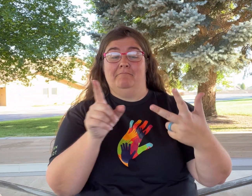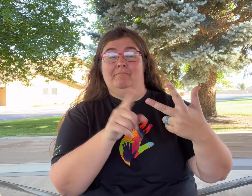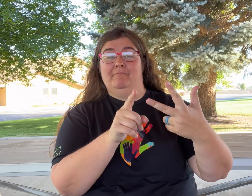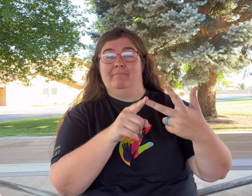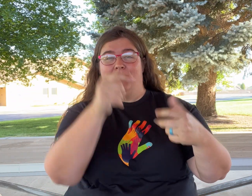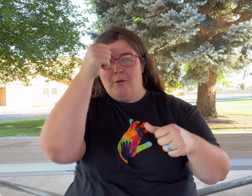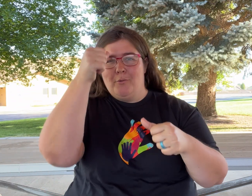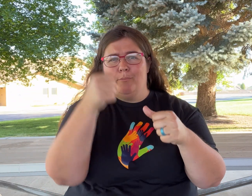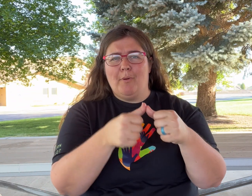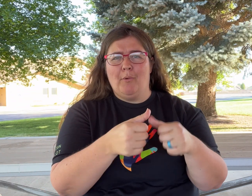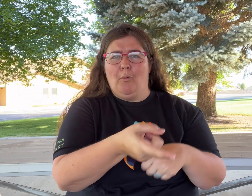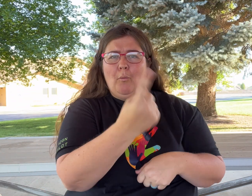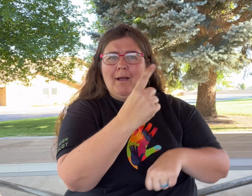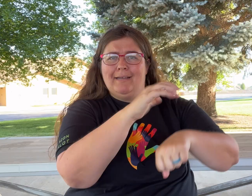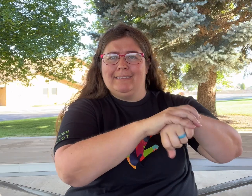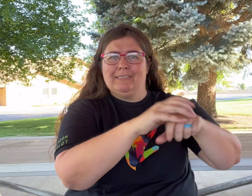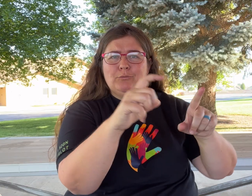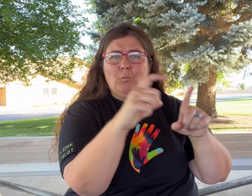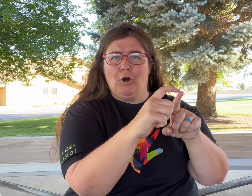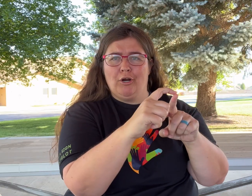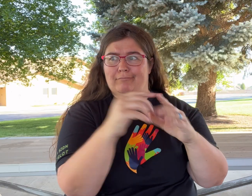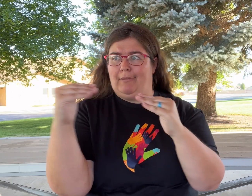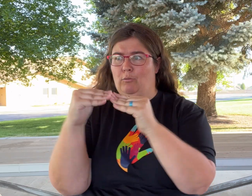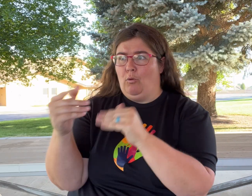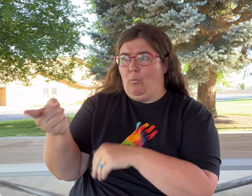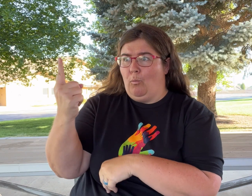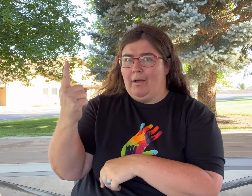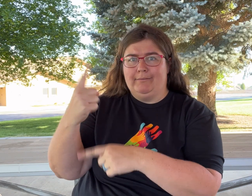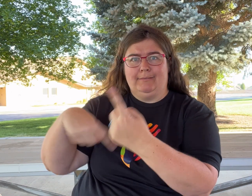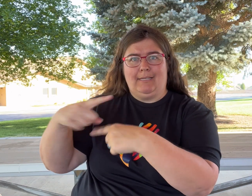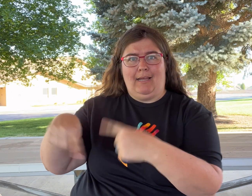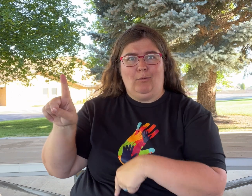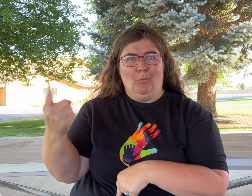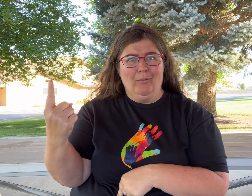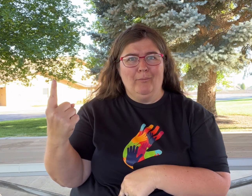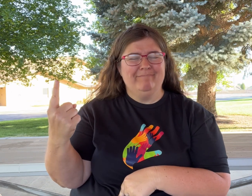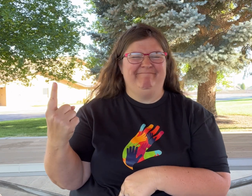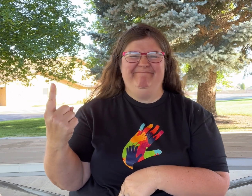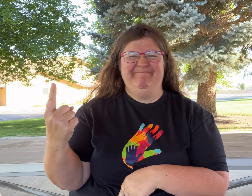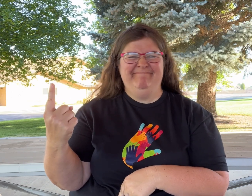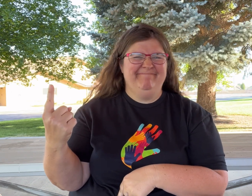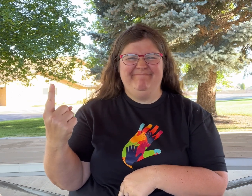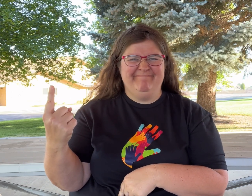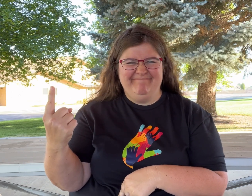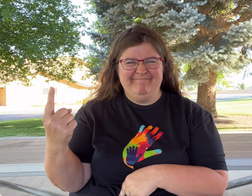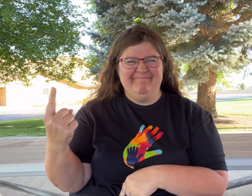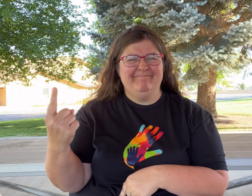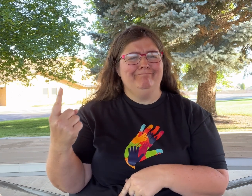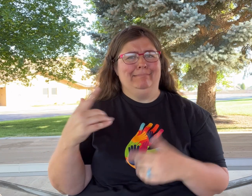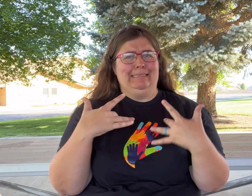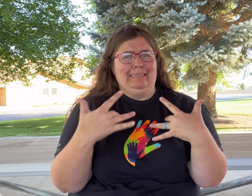third approach is to remember that one English word does not equal one sign. One English word